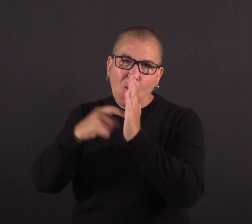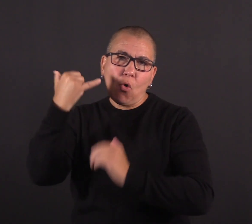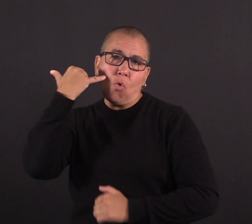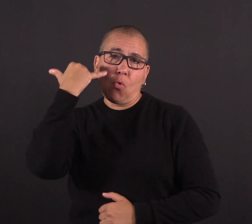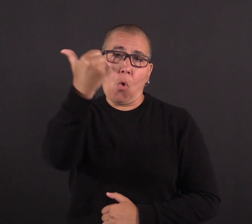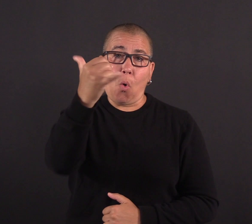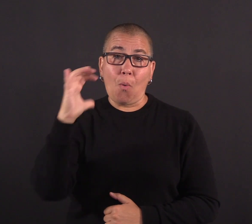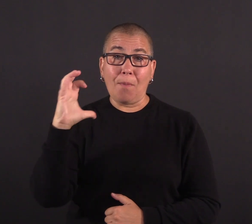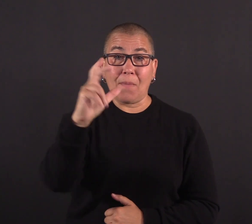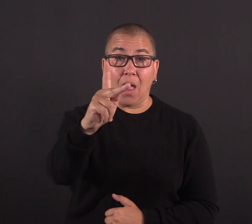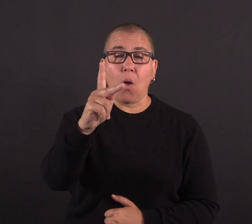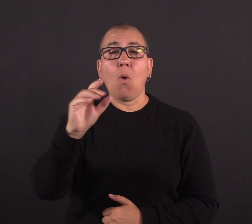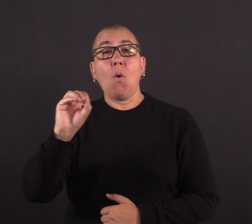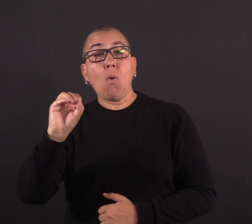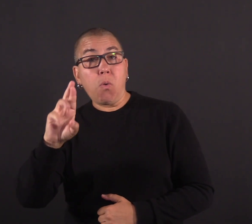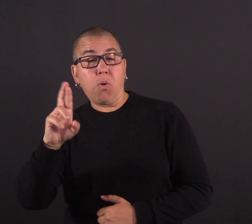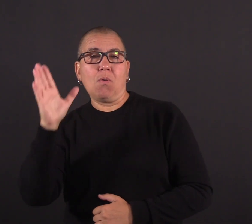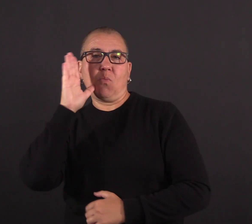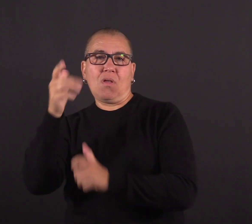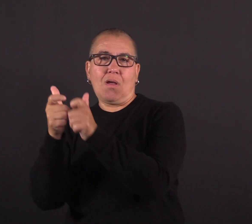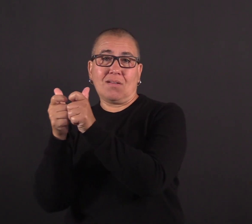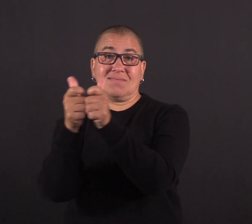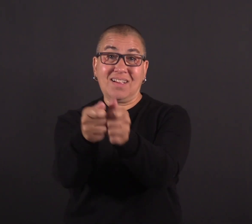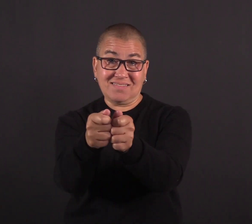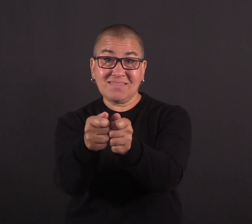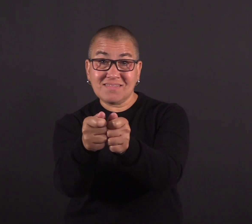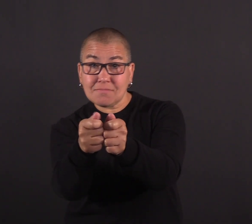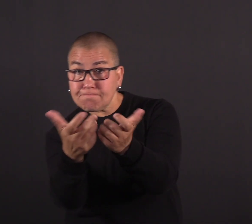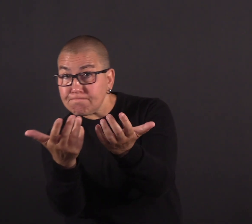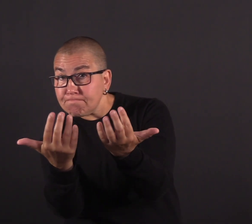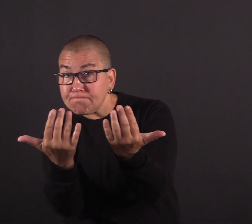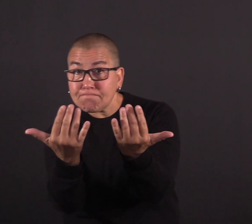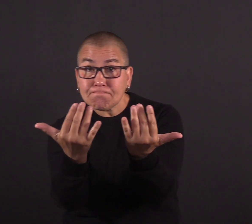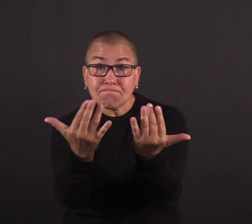from a 10 digit administrative number to see if you need help.